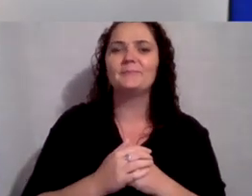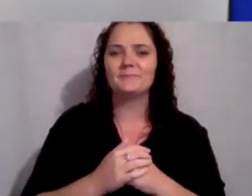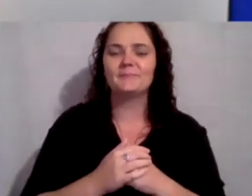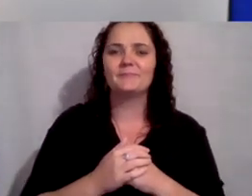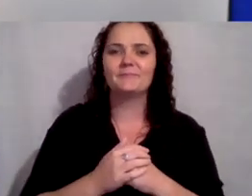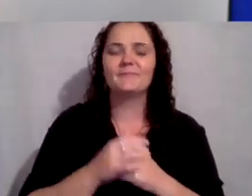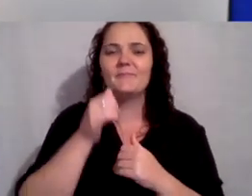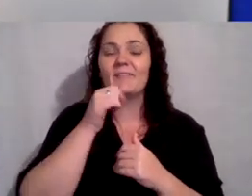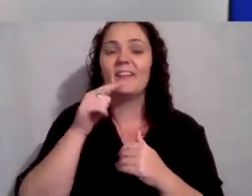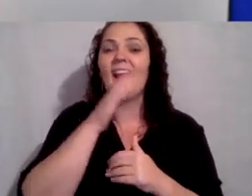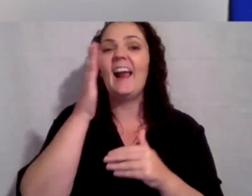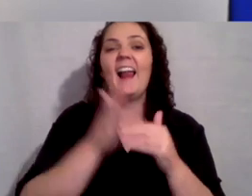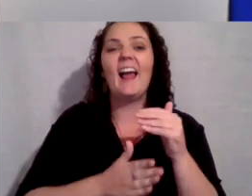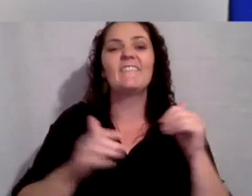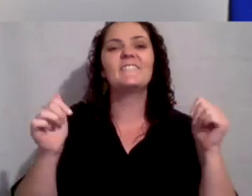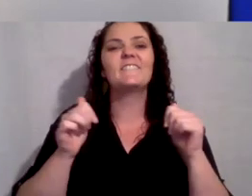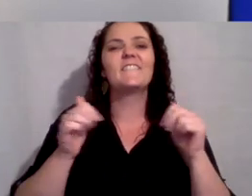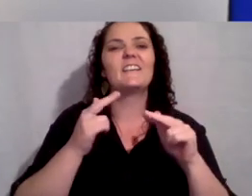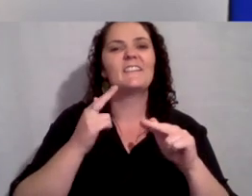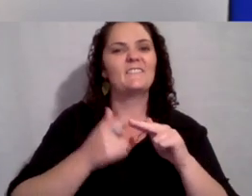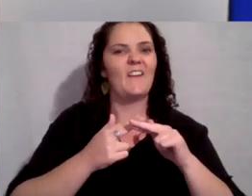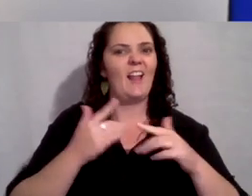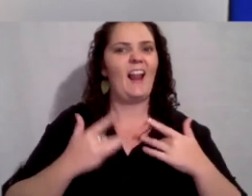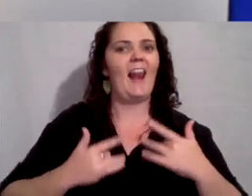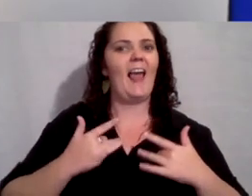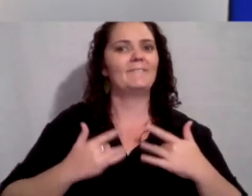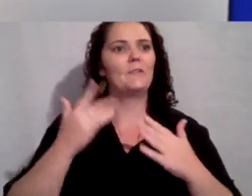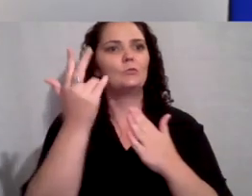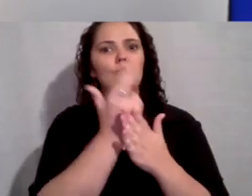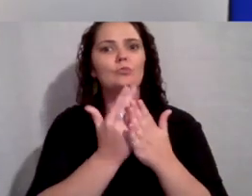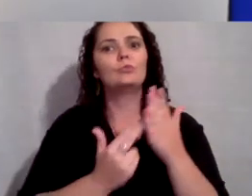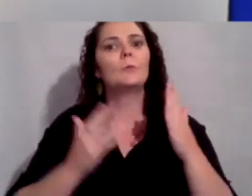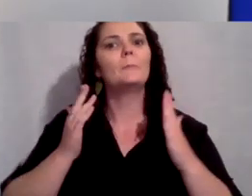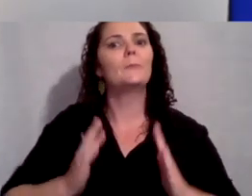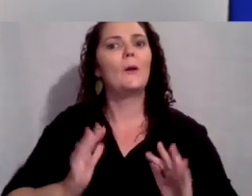series of life drawing workshops that we're doing for my studio here in Chelmer and I would like to say thank you to